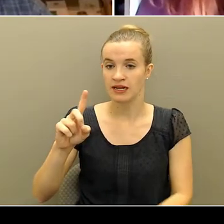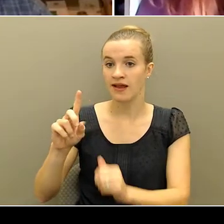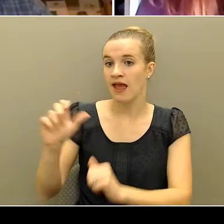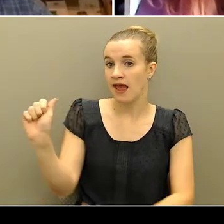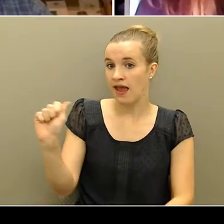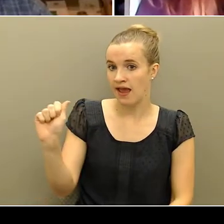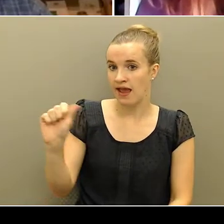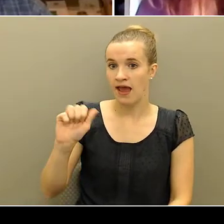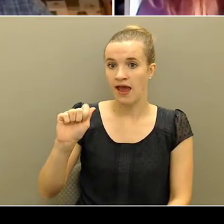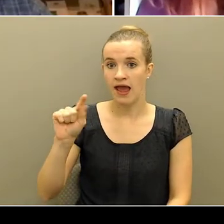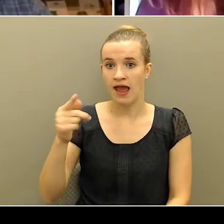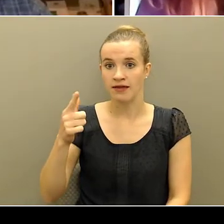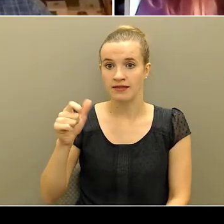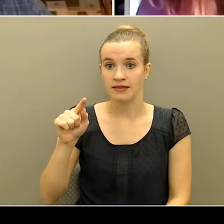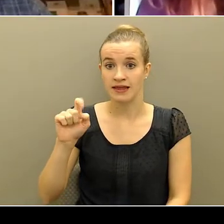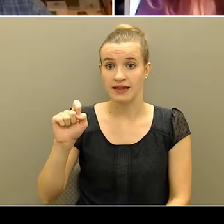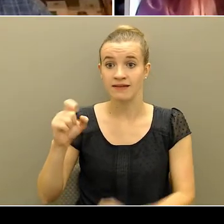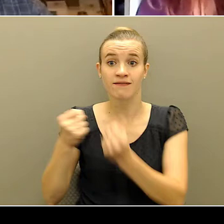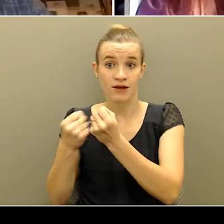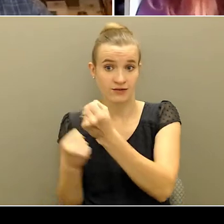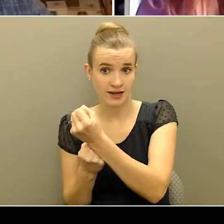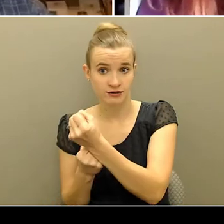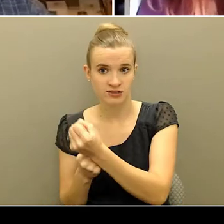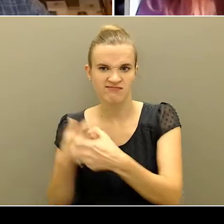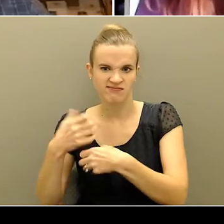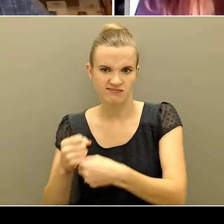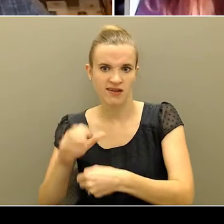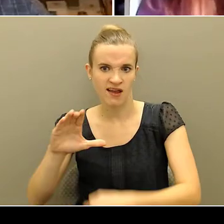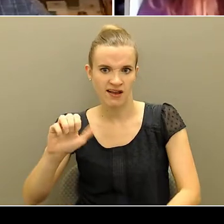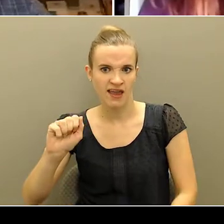funding for recreational chairs or adaptive equipment. So if you, you know,